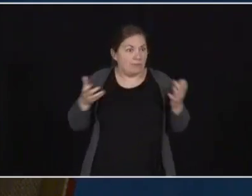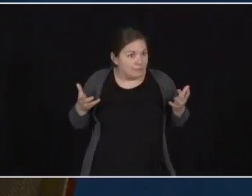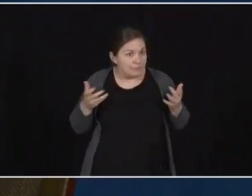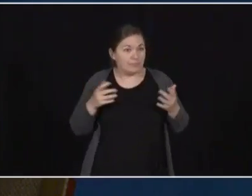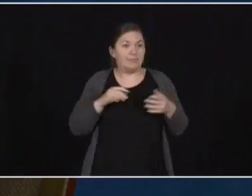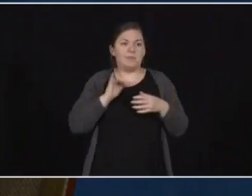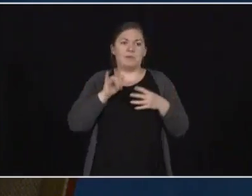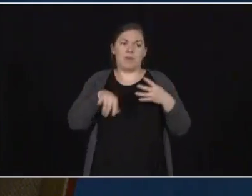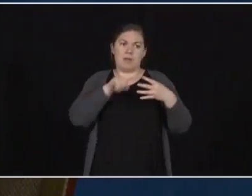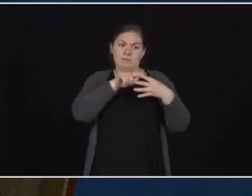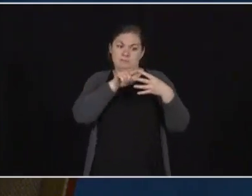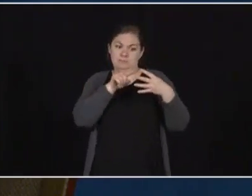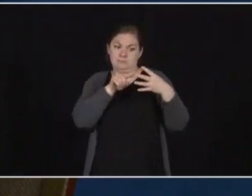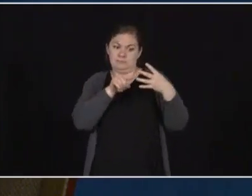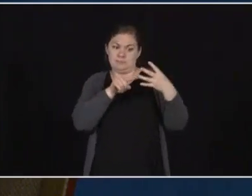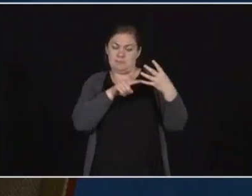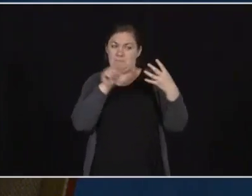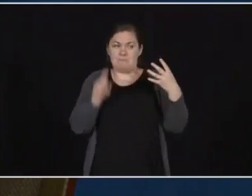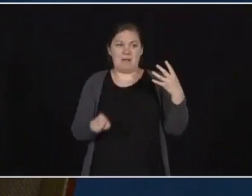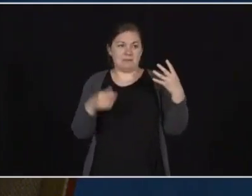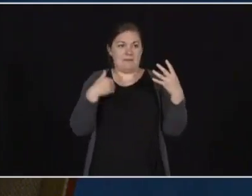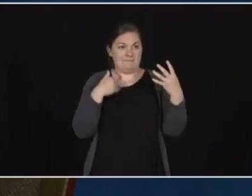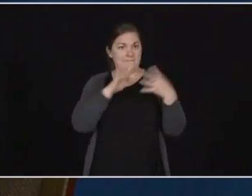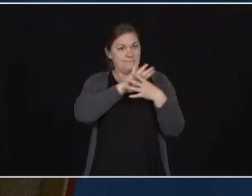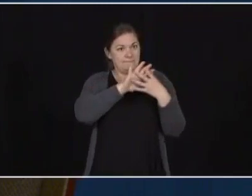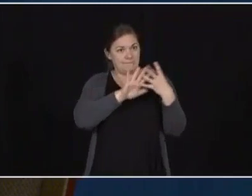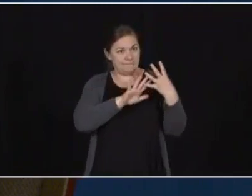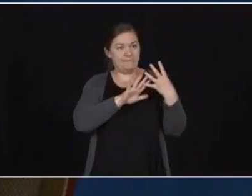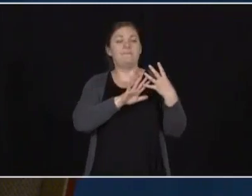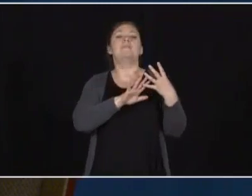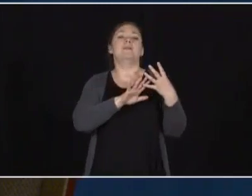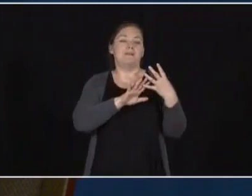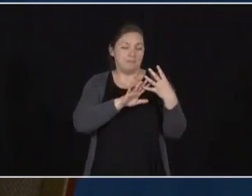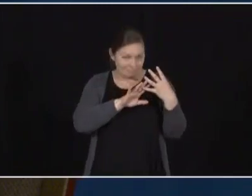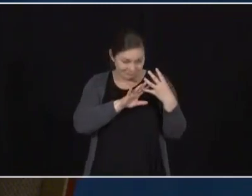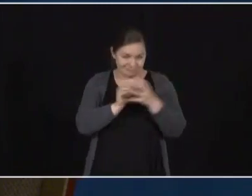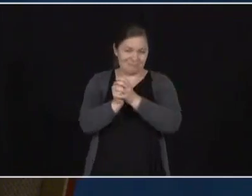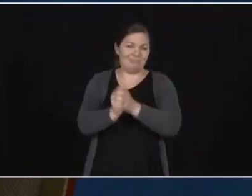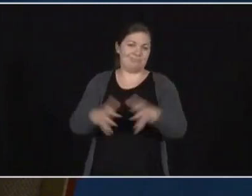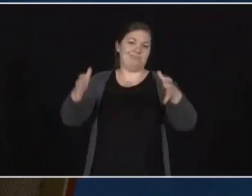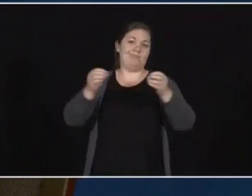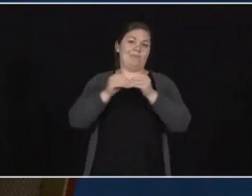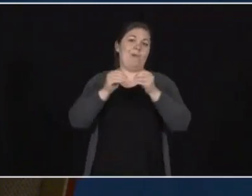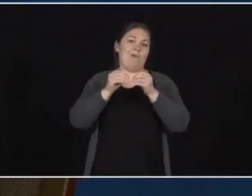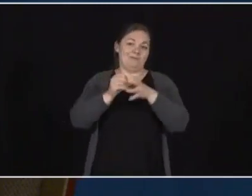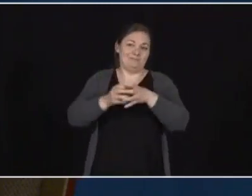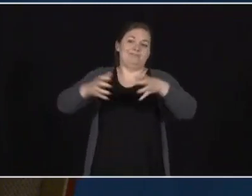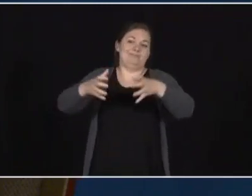Whether we consider doubling it or tripling it all along the way we need to make sure that